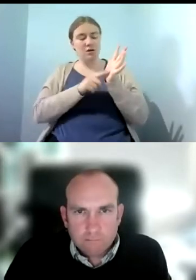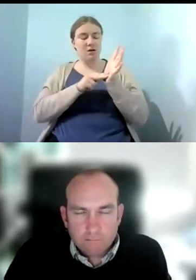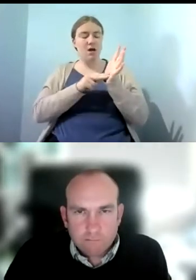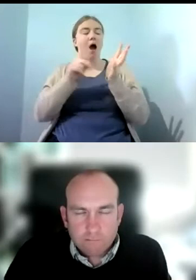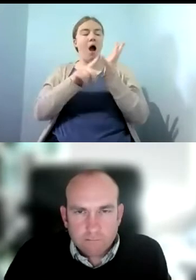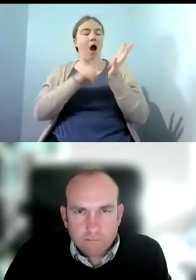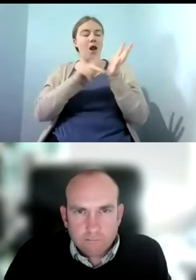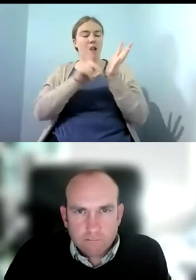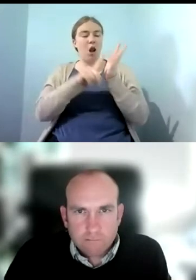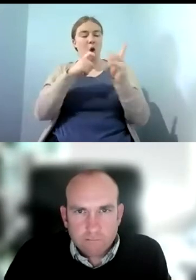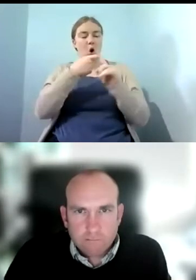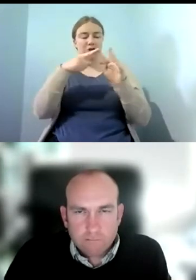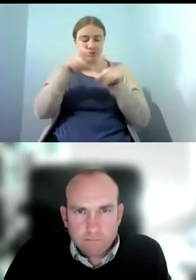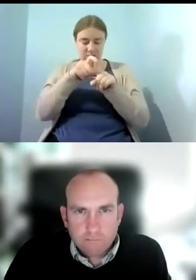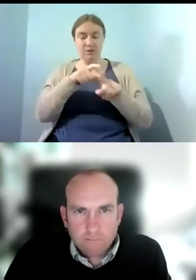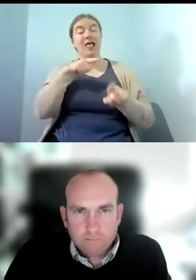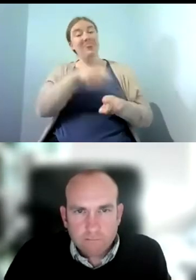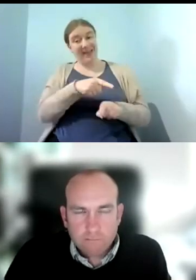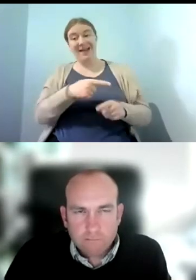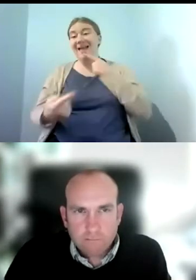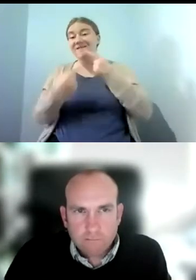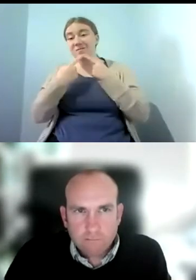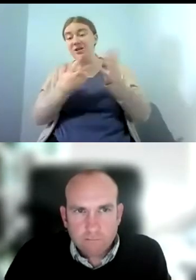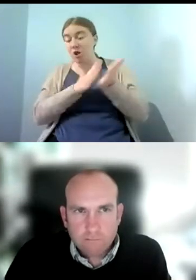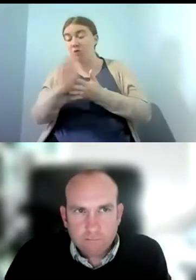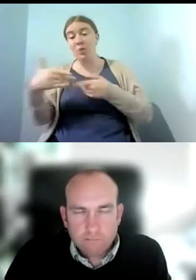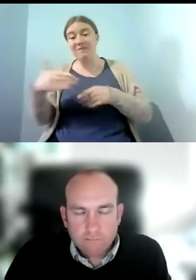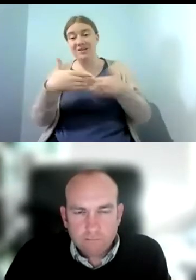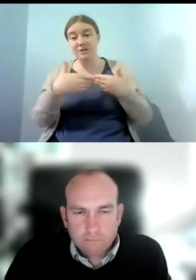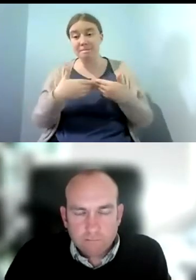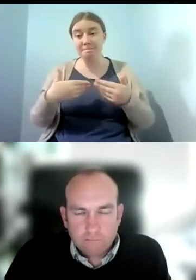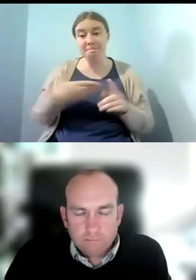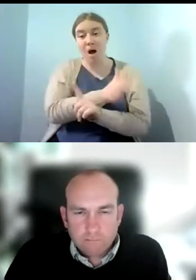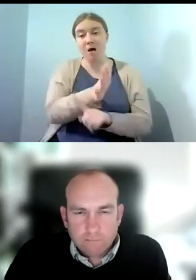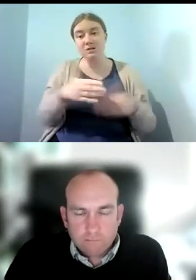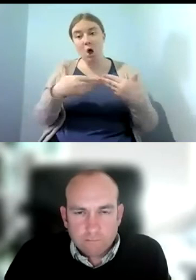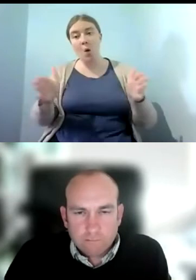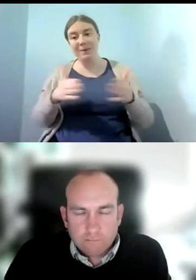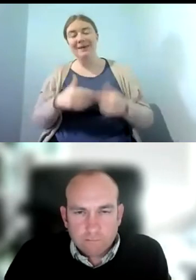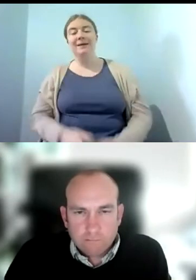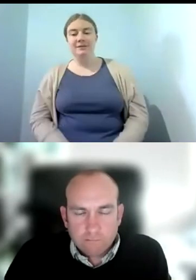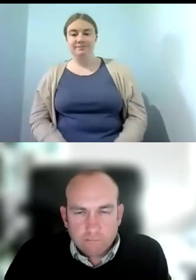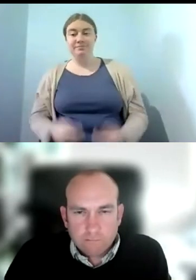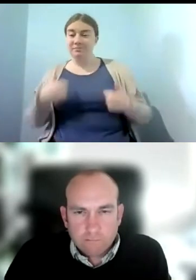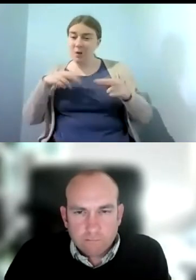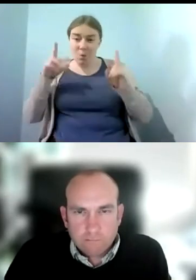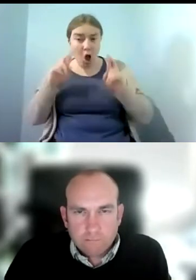you get all the information about the fish pass opening um and yeah we hope to see you in person